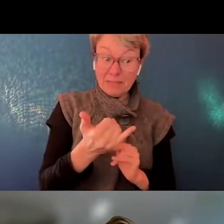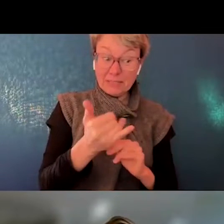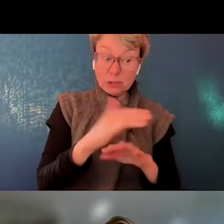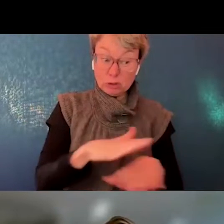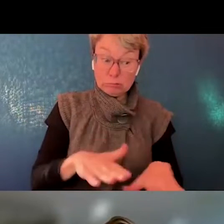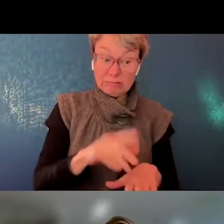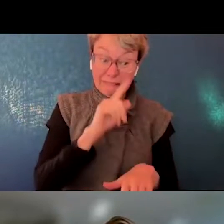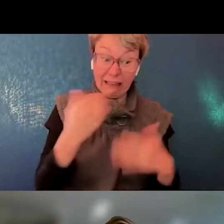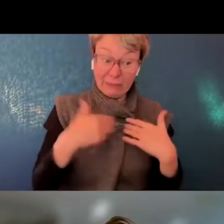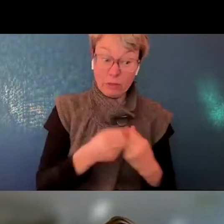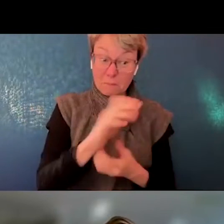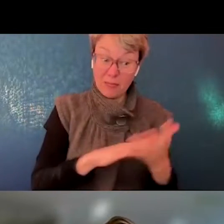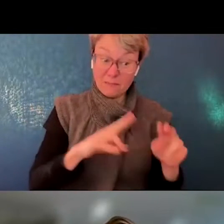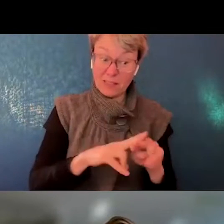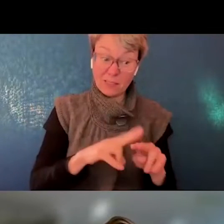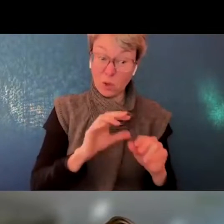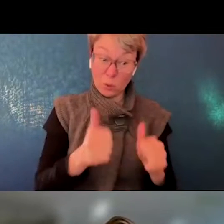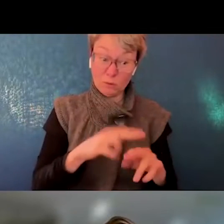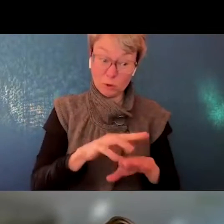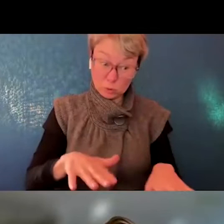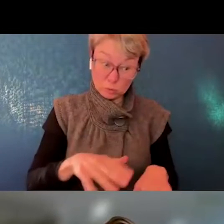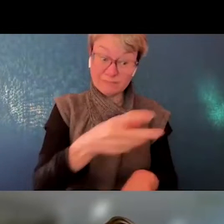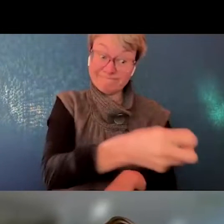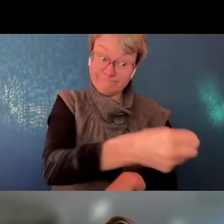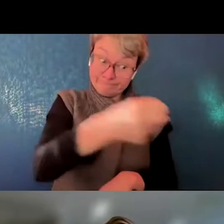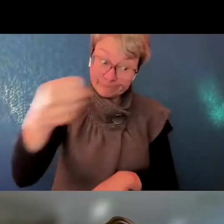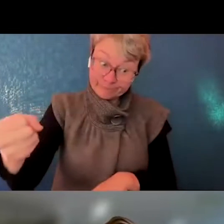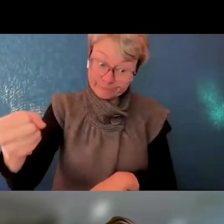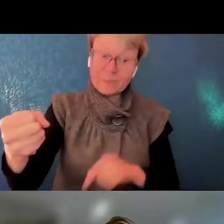parents and when and that's when parents go to the children's Court to try to get their children